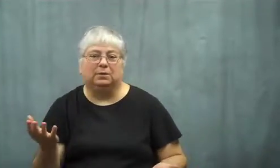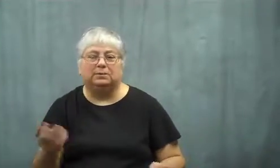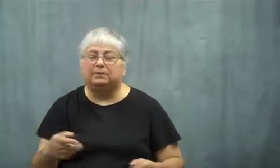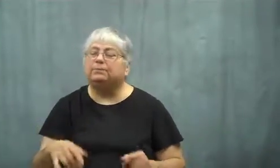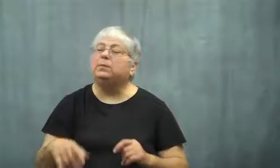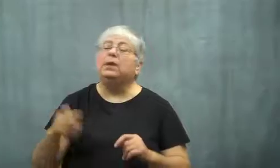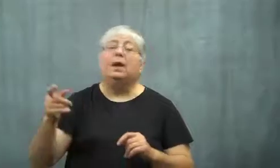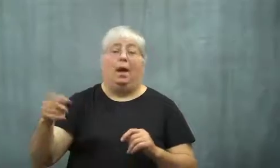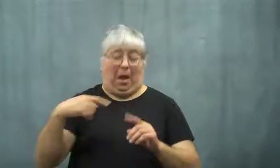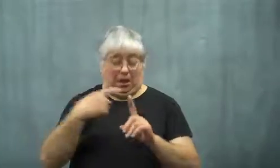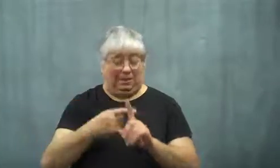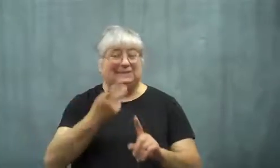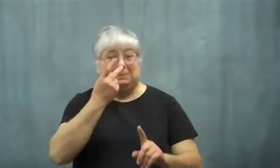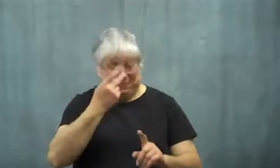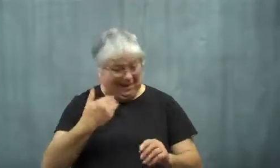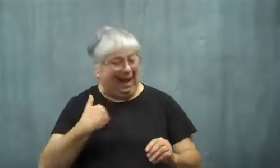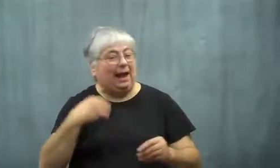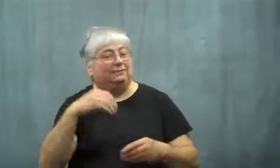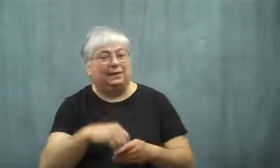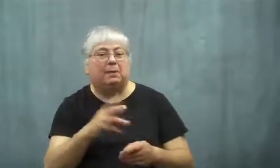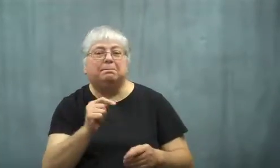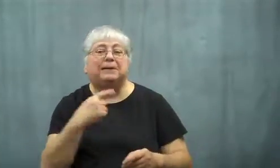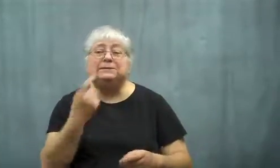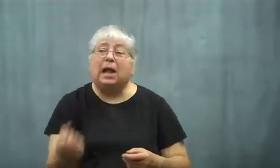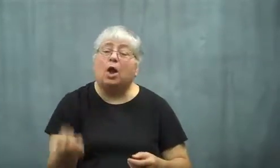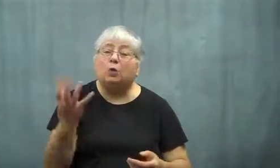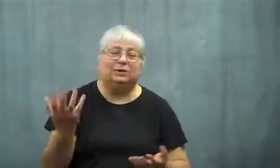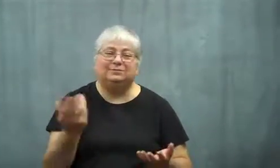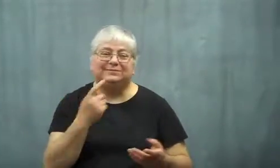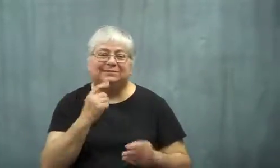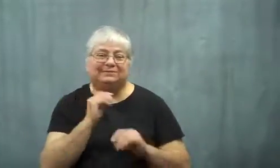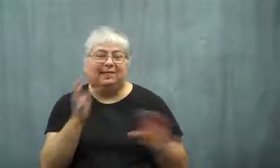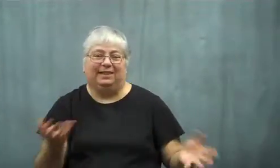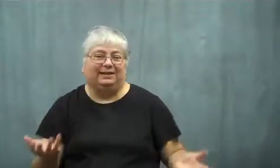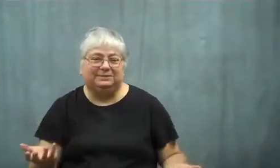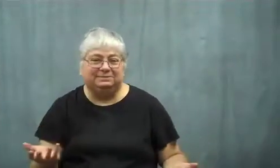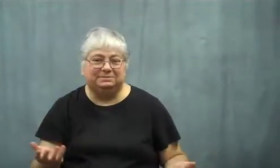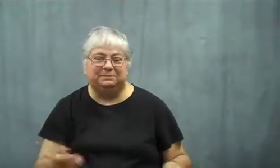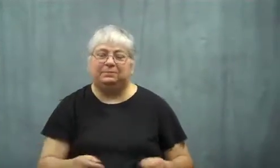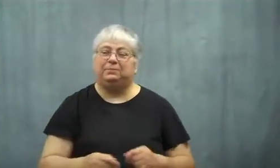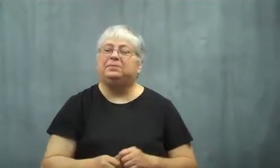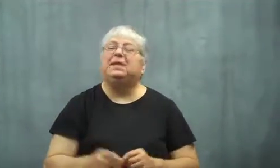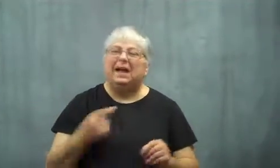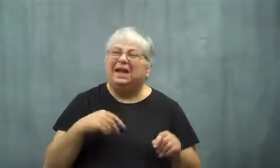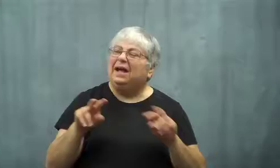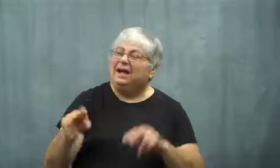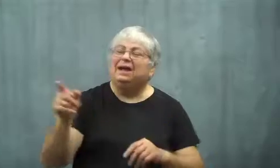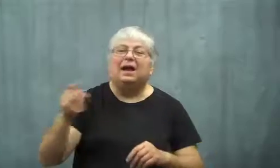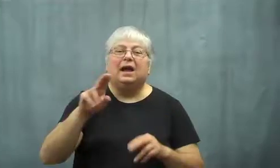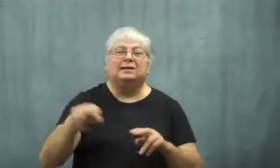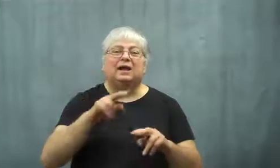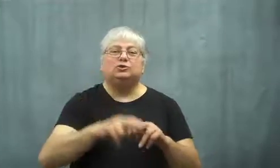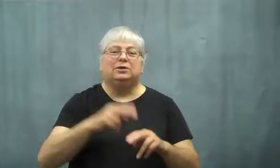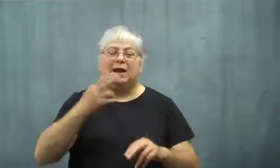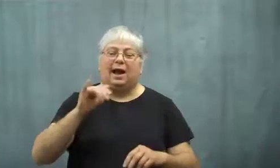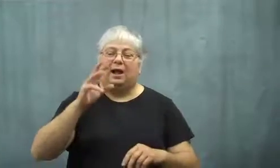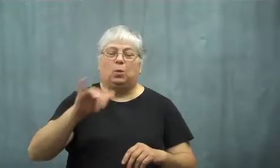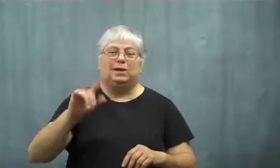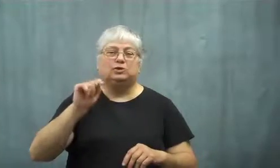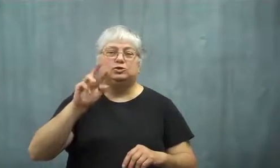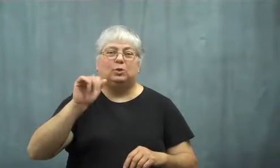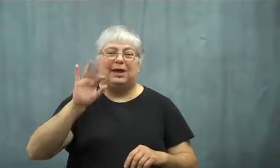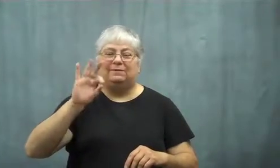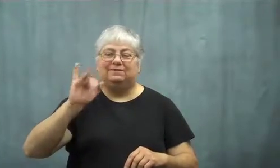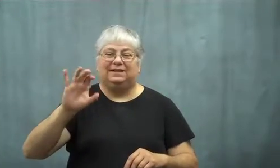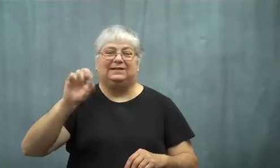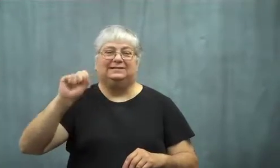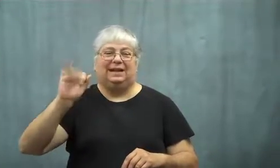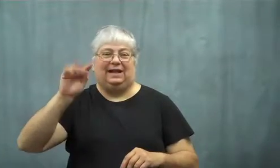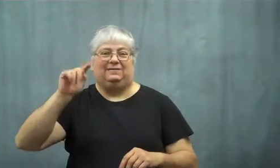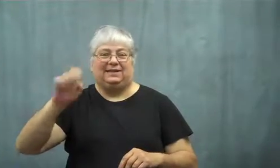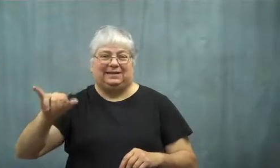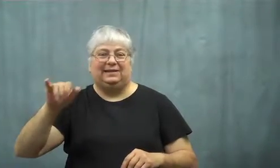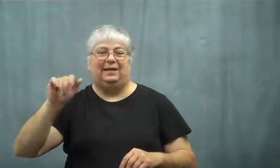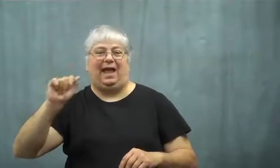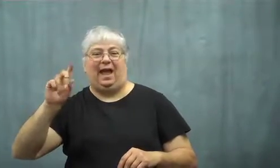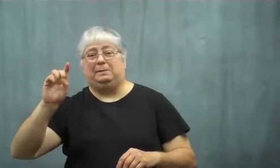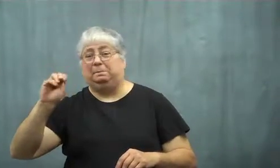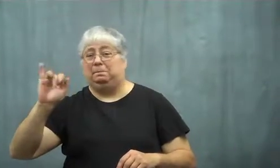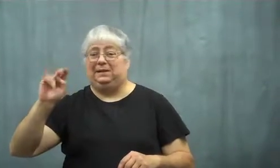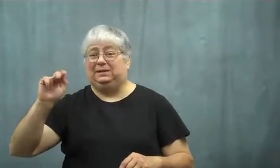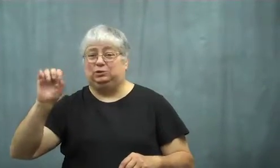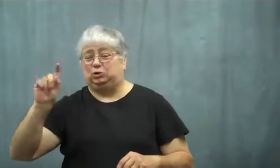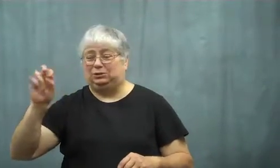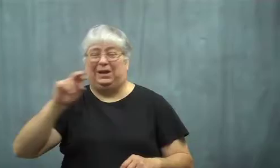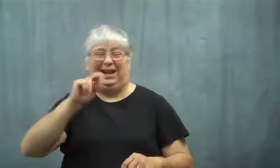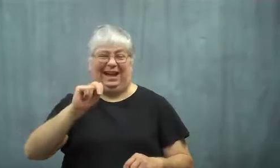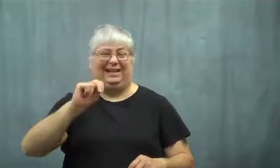There was some in the urine, but no amount was given.